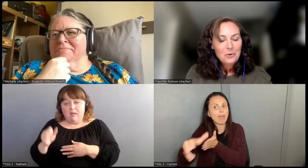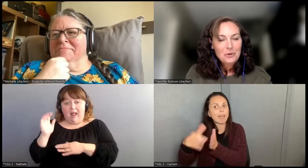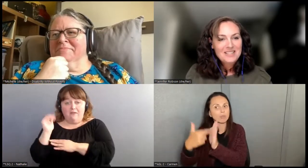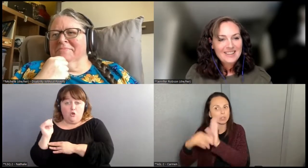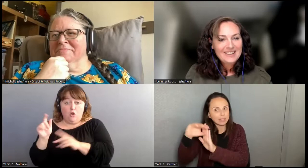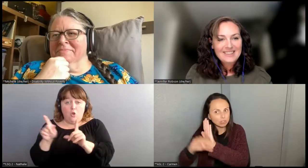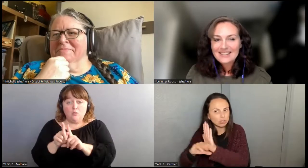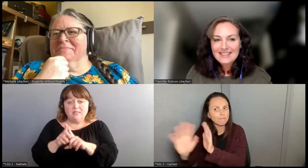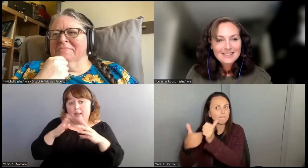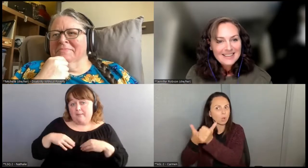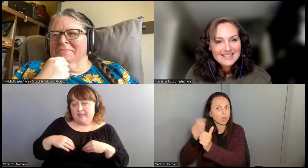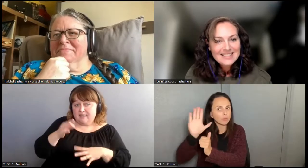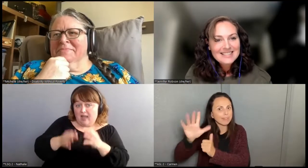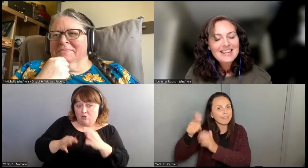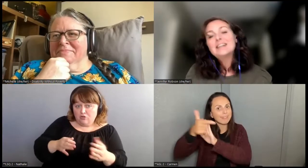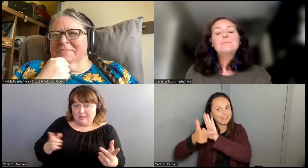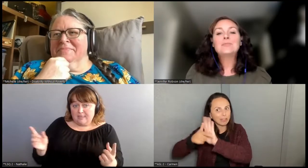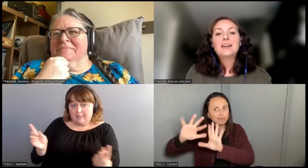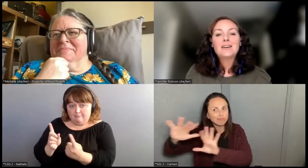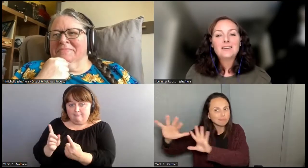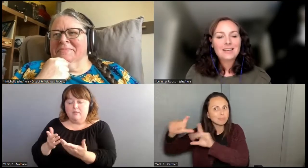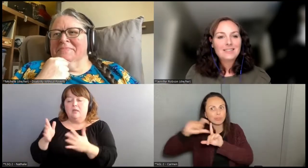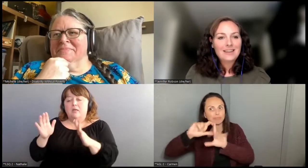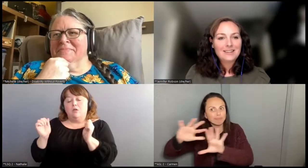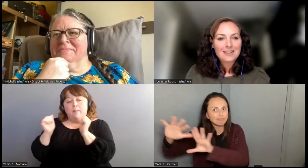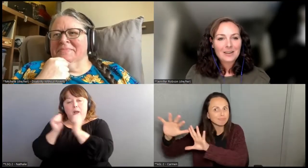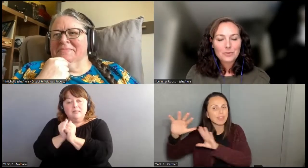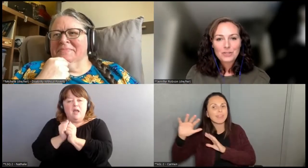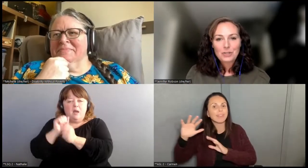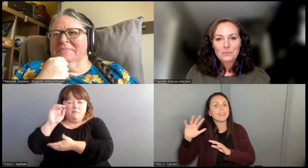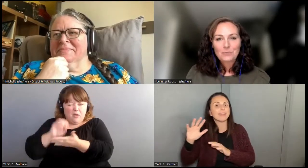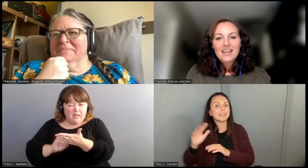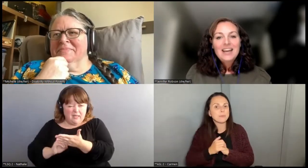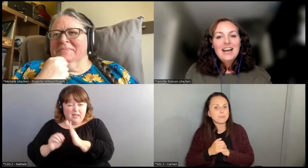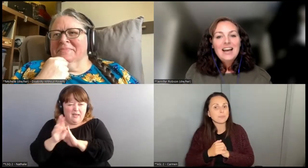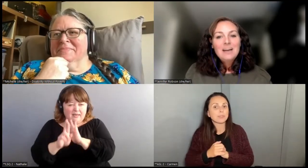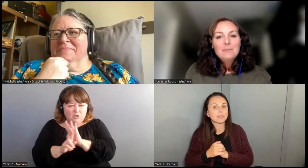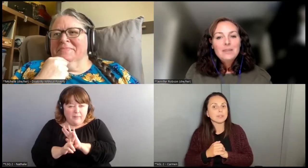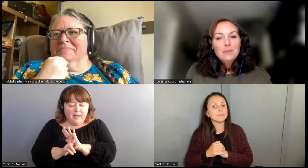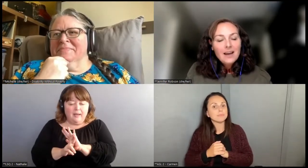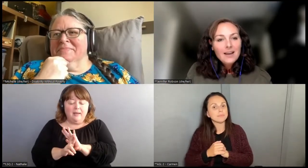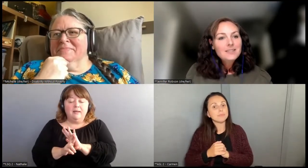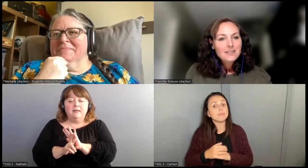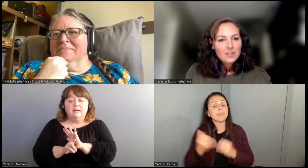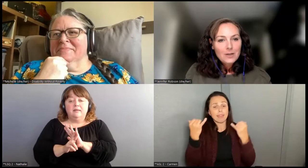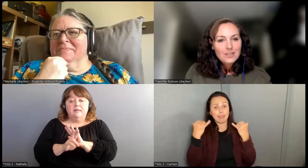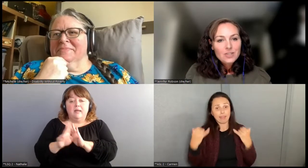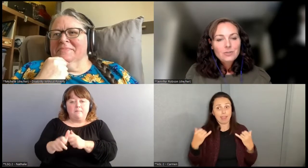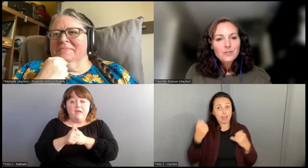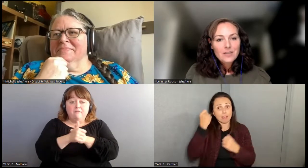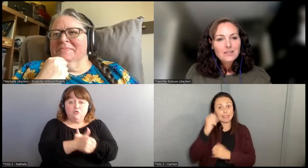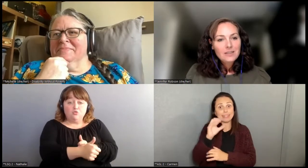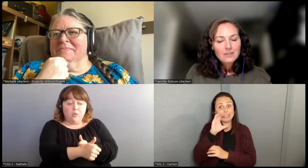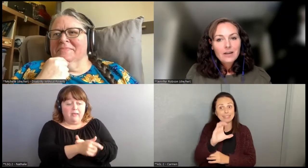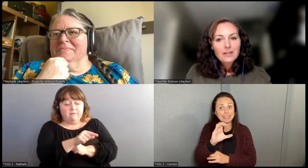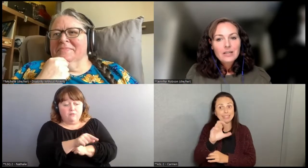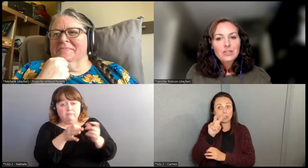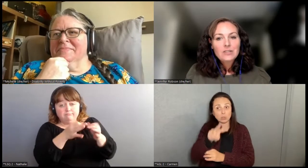ACCORDING TO THE LEGALESE THAT THEY ALWAYS DO. BECAUSE C22 SAYS THAT THE REGULATIONS